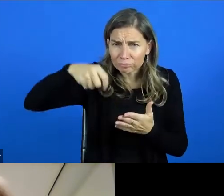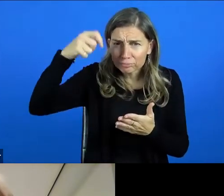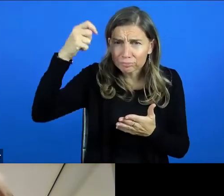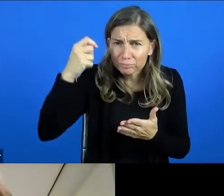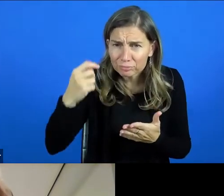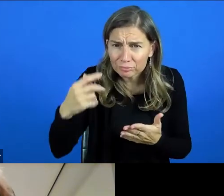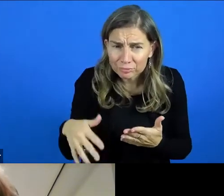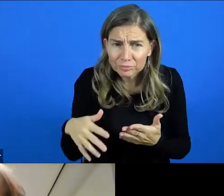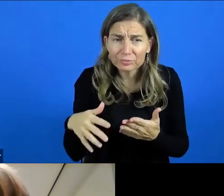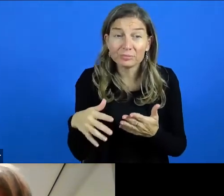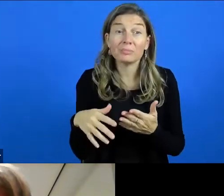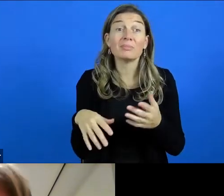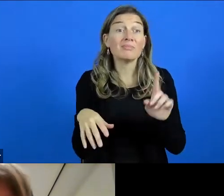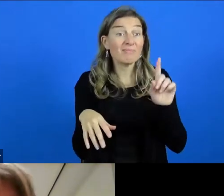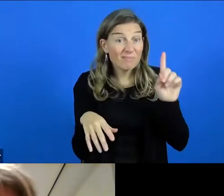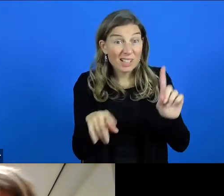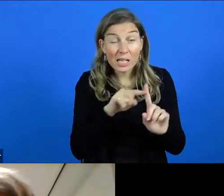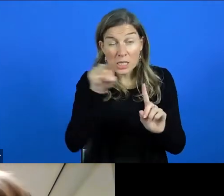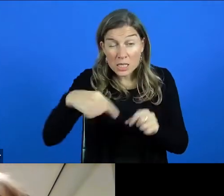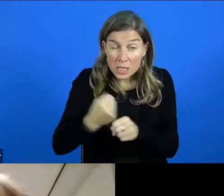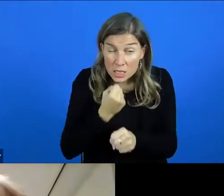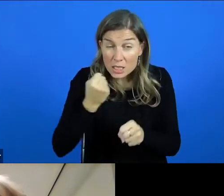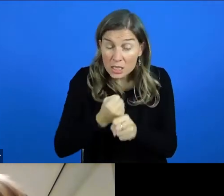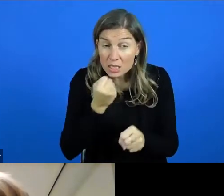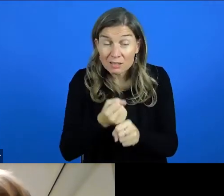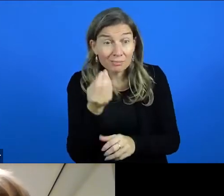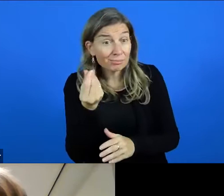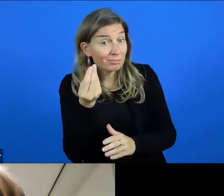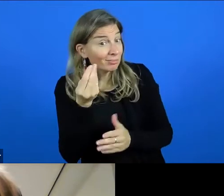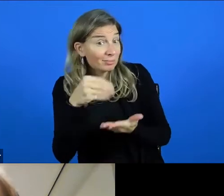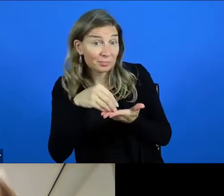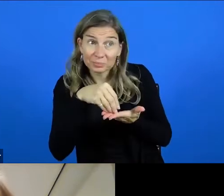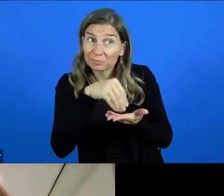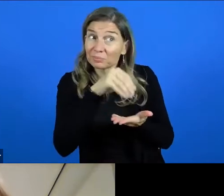And then these guys worked very hard at the EU Delegation in Tokyo,